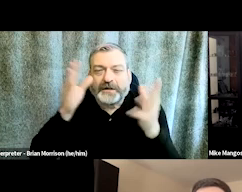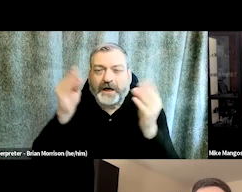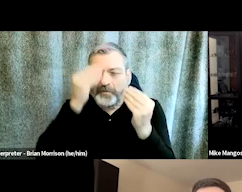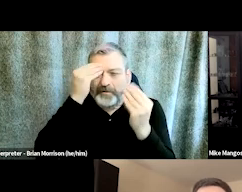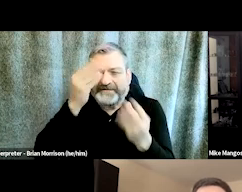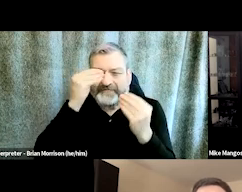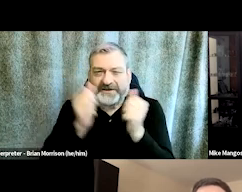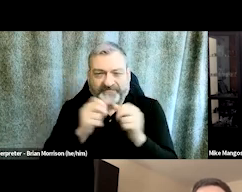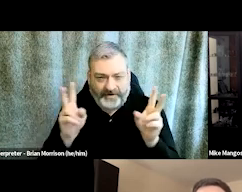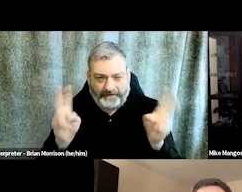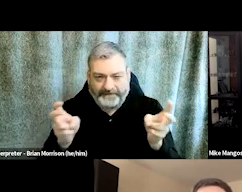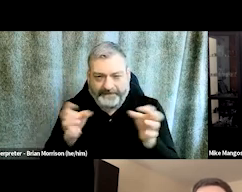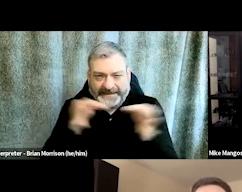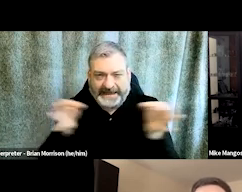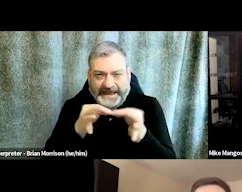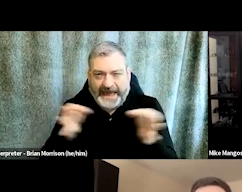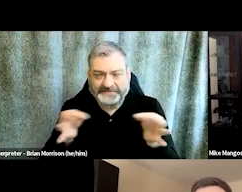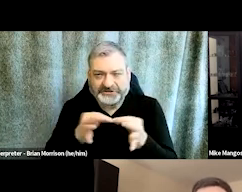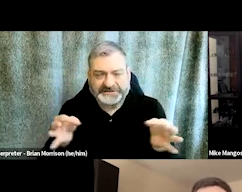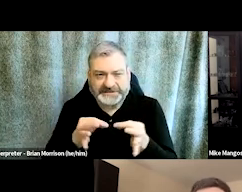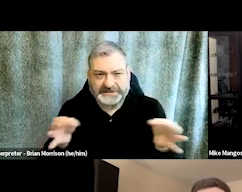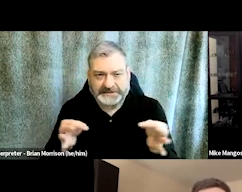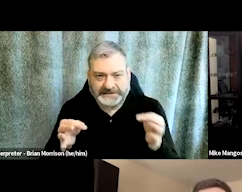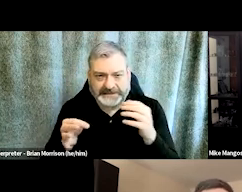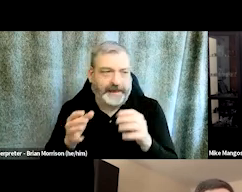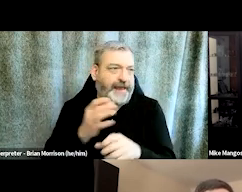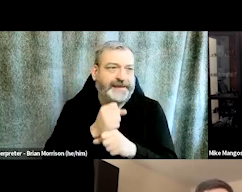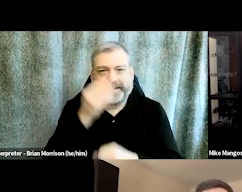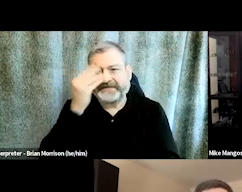get just from listening or watching the movie or the show. I get things like if there's a song